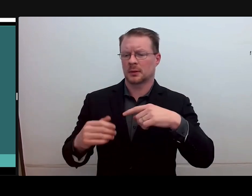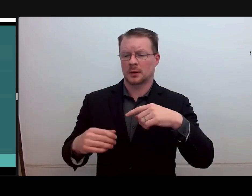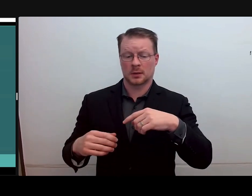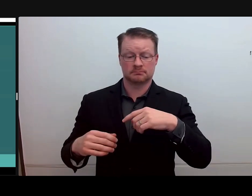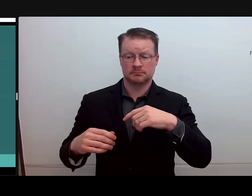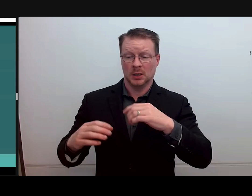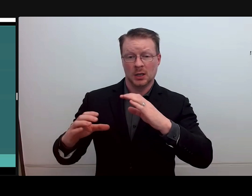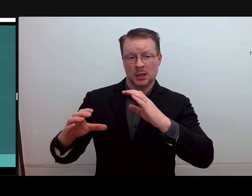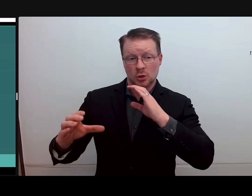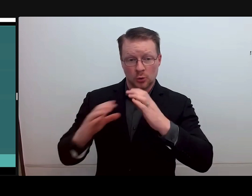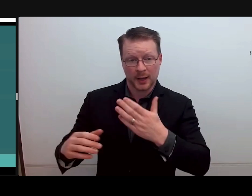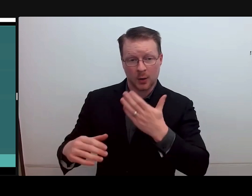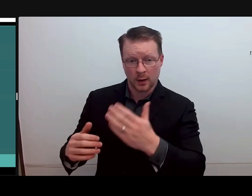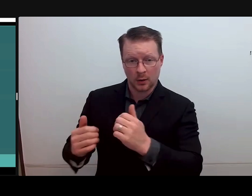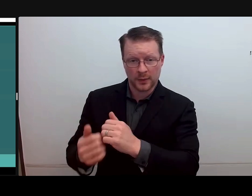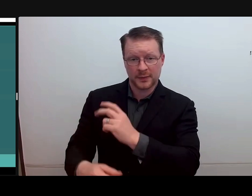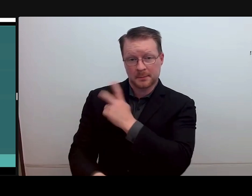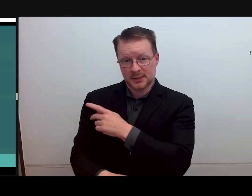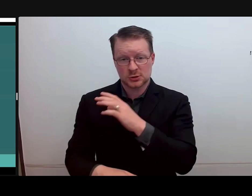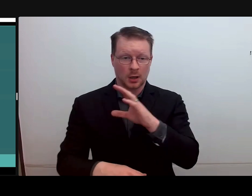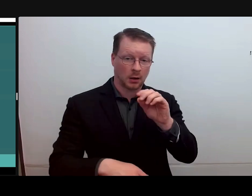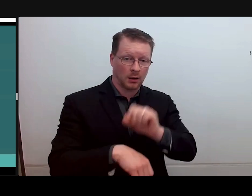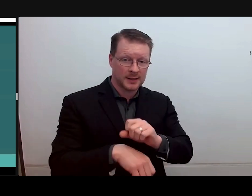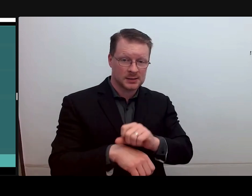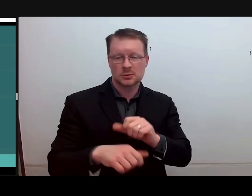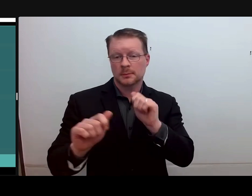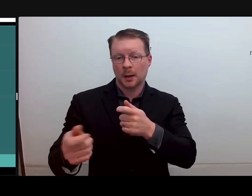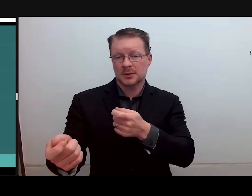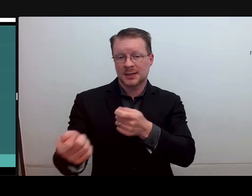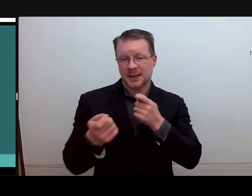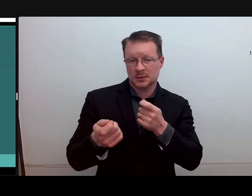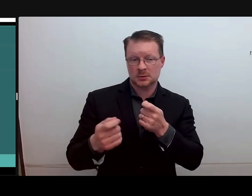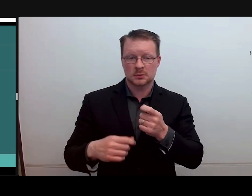in med school, things such as communicating well